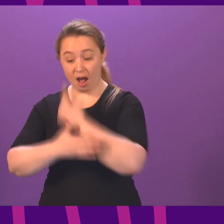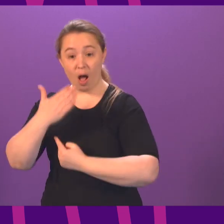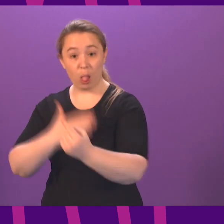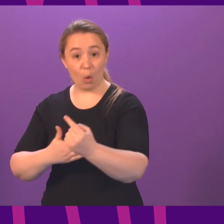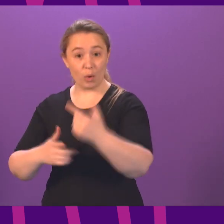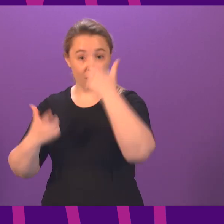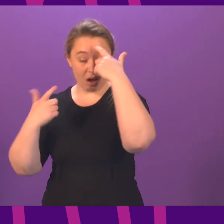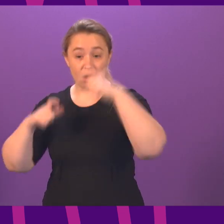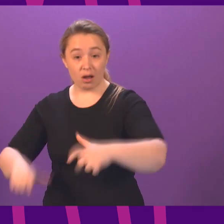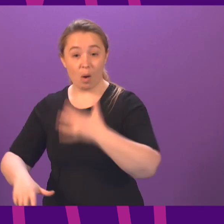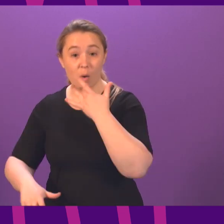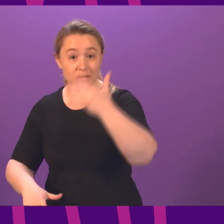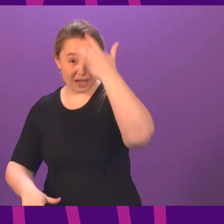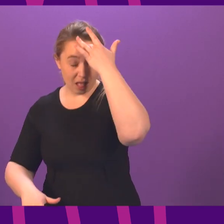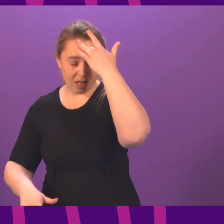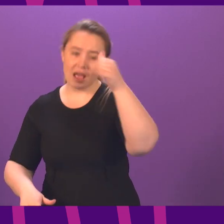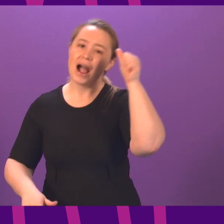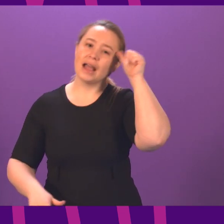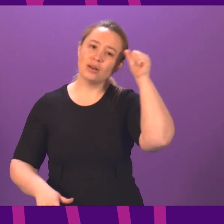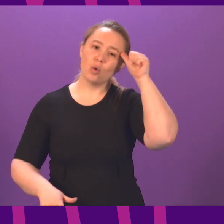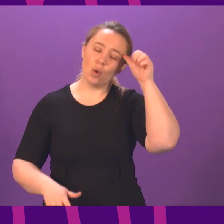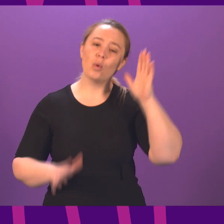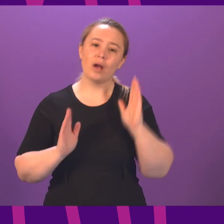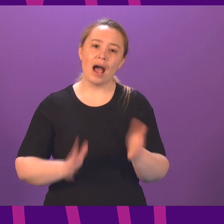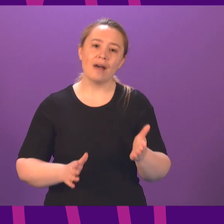the chance of introducing new variants as well as the need to restrict exemptions, but,